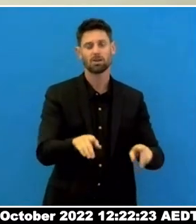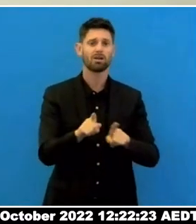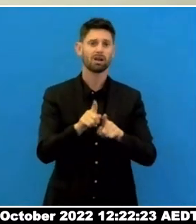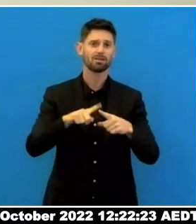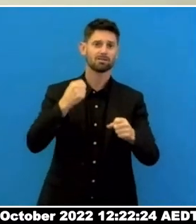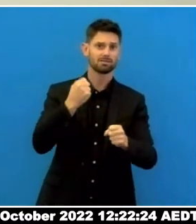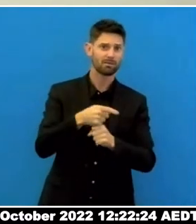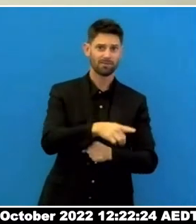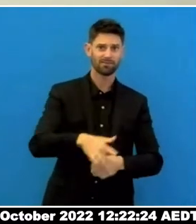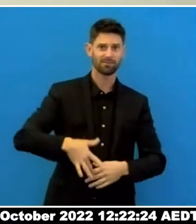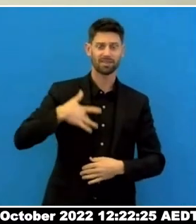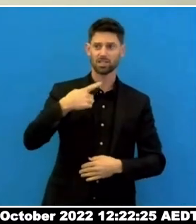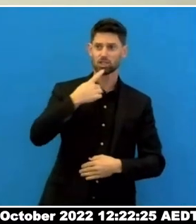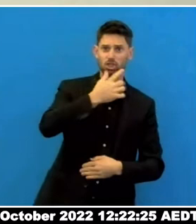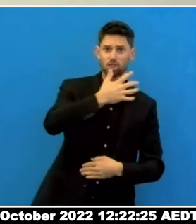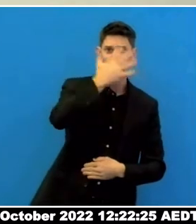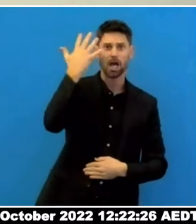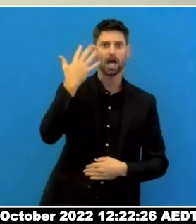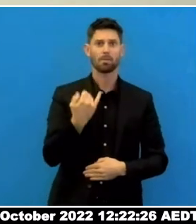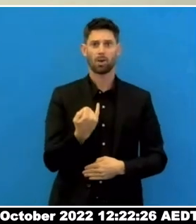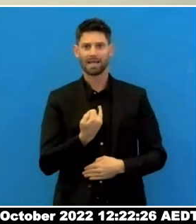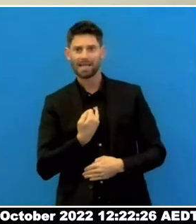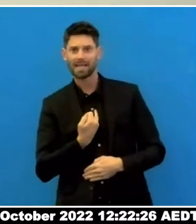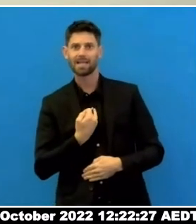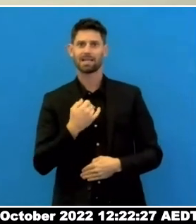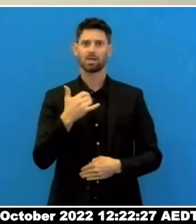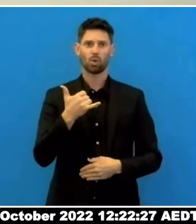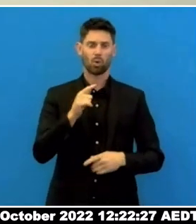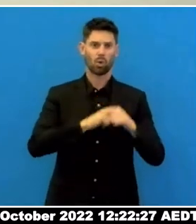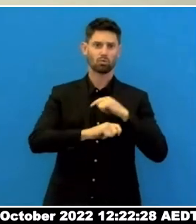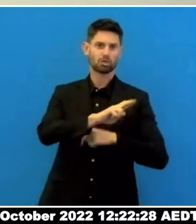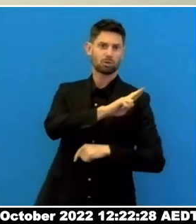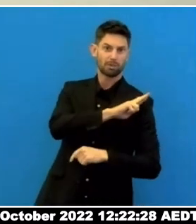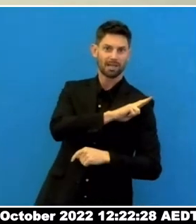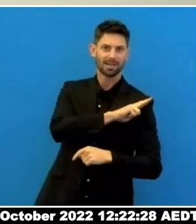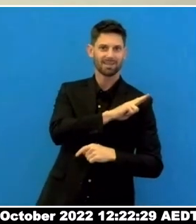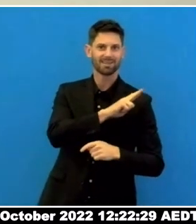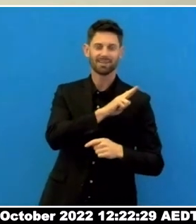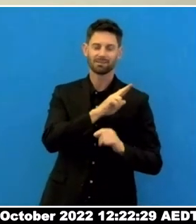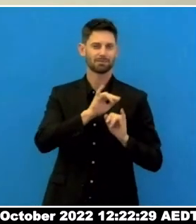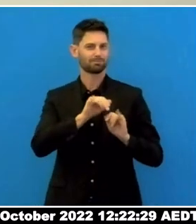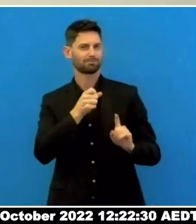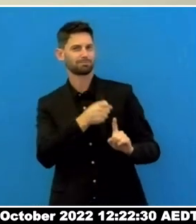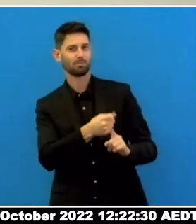and guilt and feeling responsible really can get in the way of some of those protective factors that parents offer their children as well.